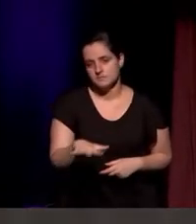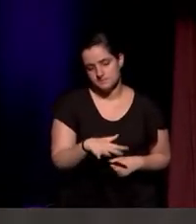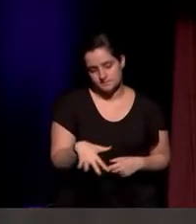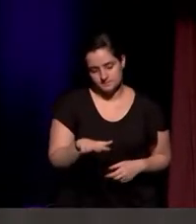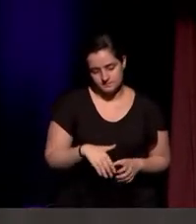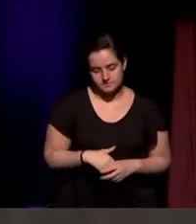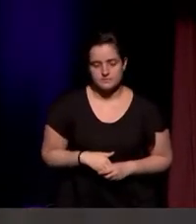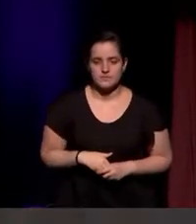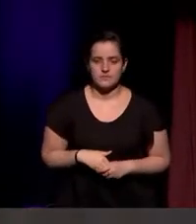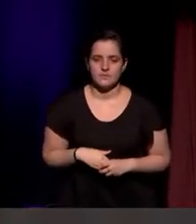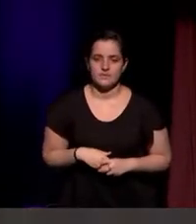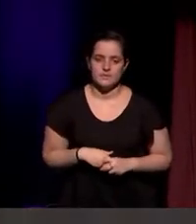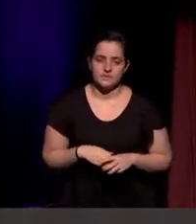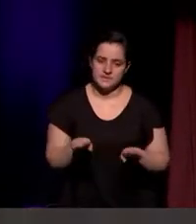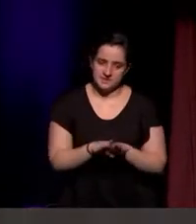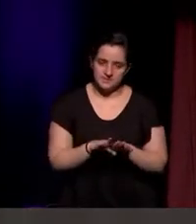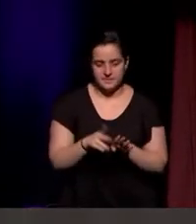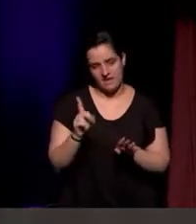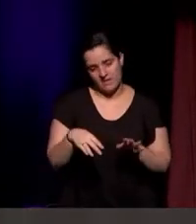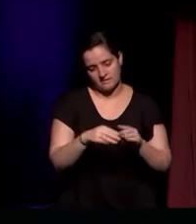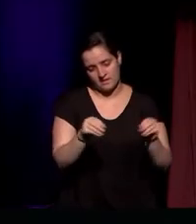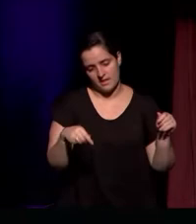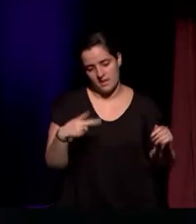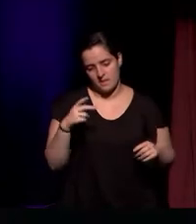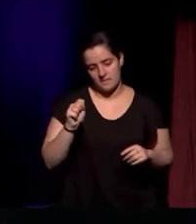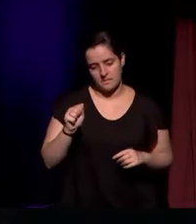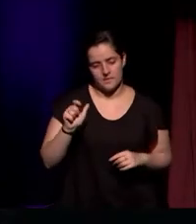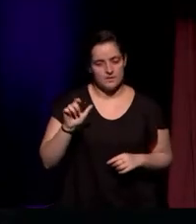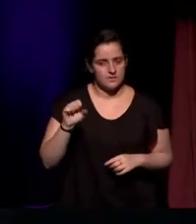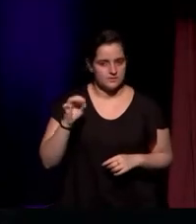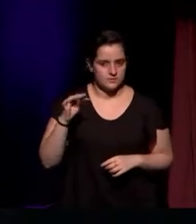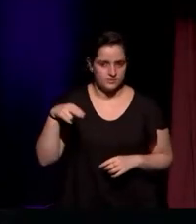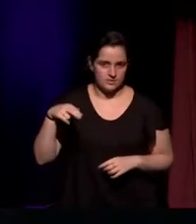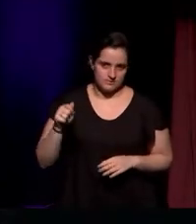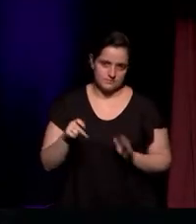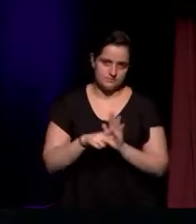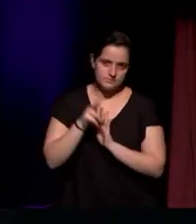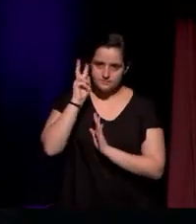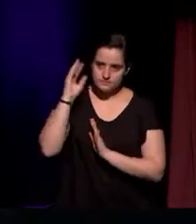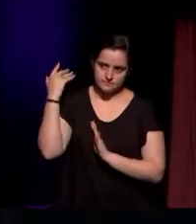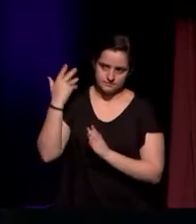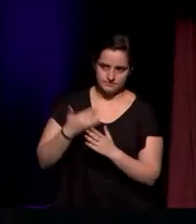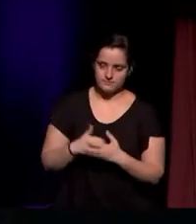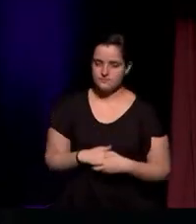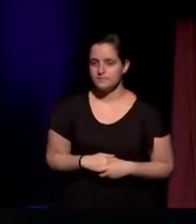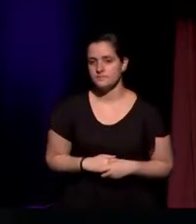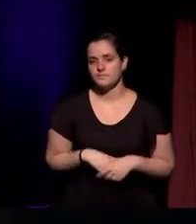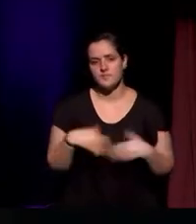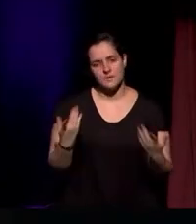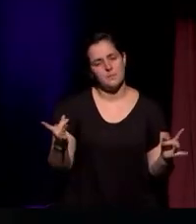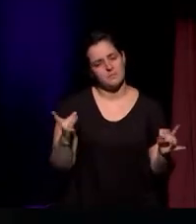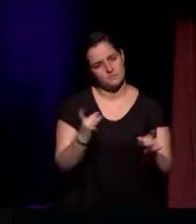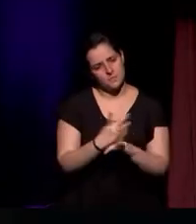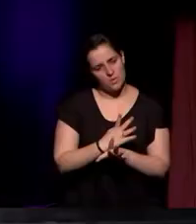would be in Palestinian lands, historic Palestine. After the French mandate, there was this reconfiguration,